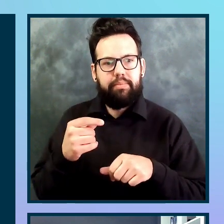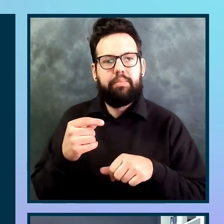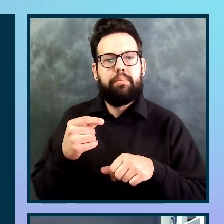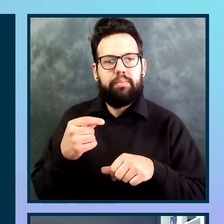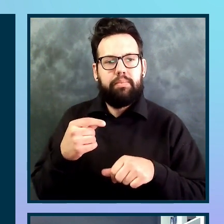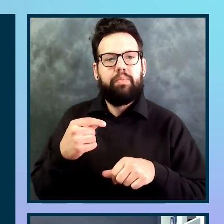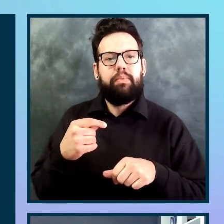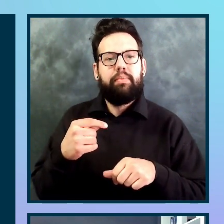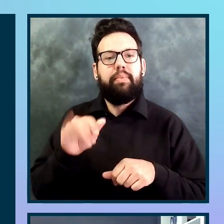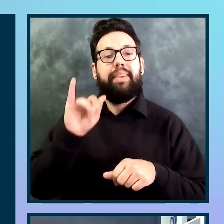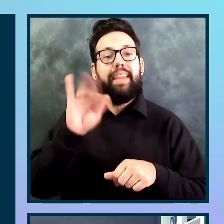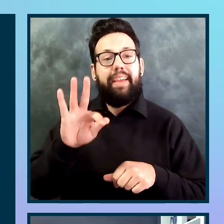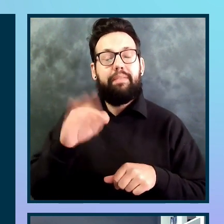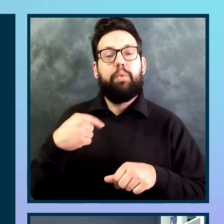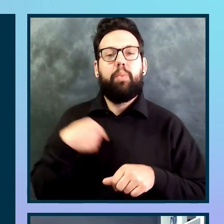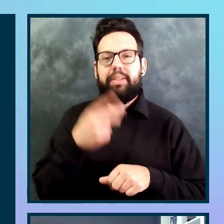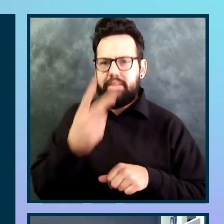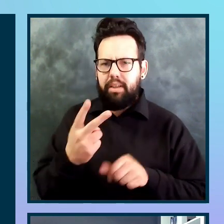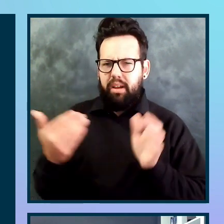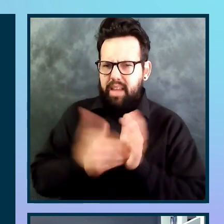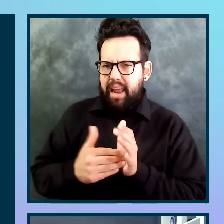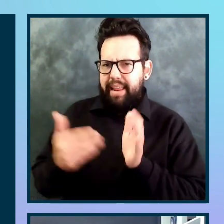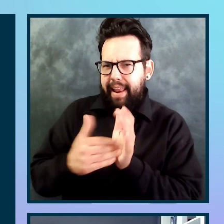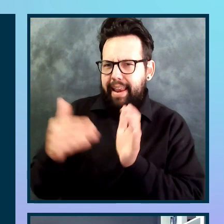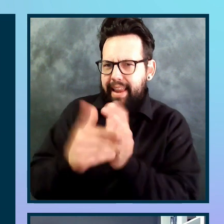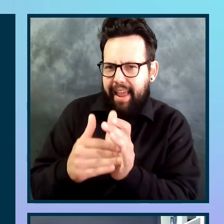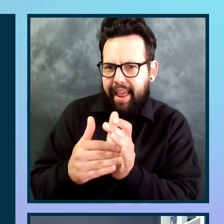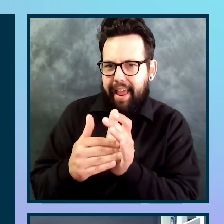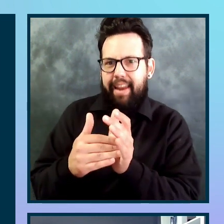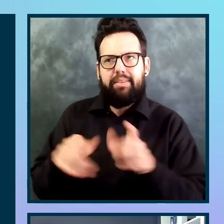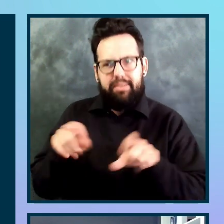So what is a repeated element here? Add to Cart, it is a button.